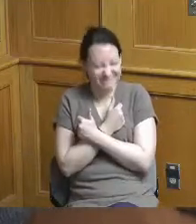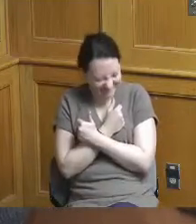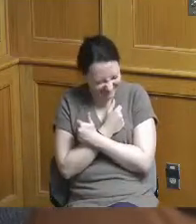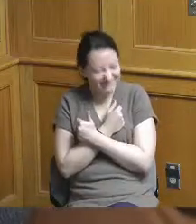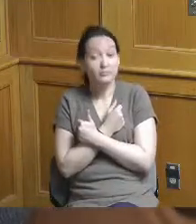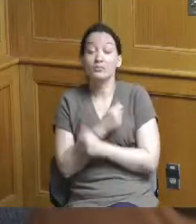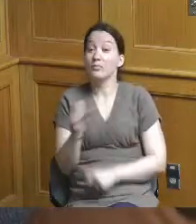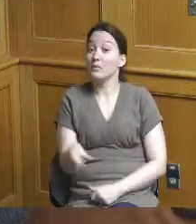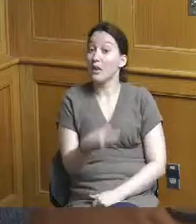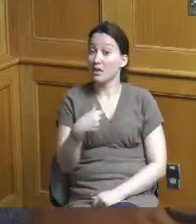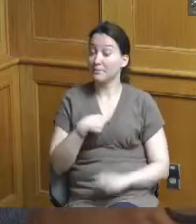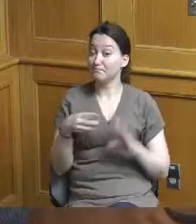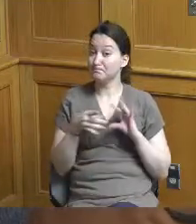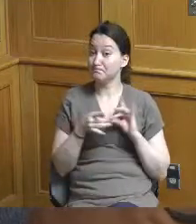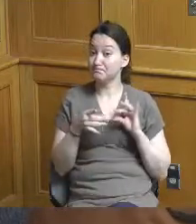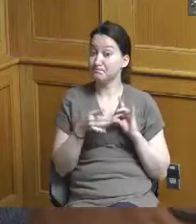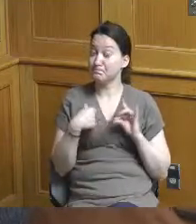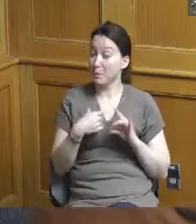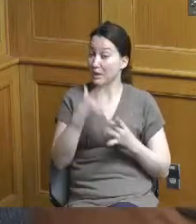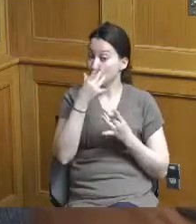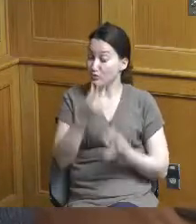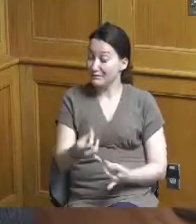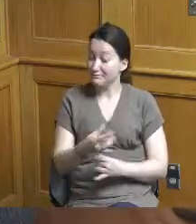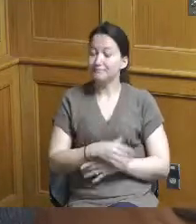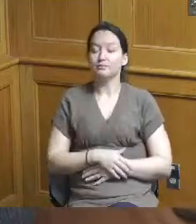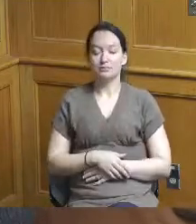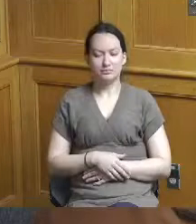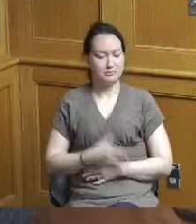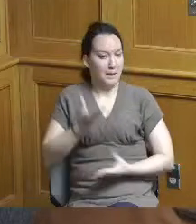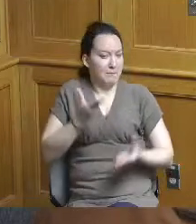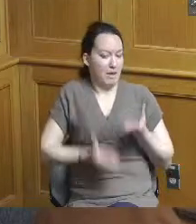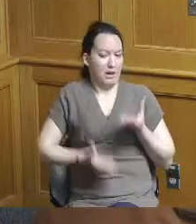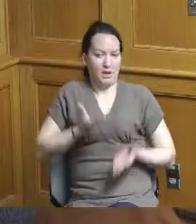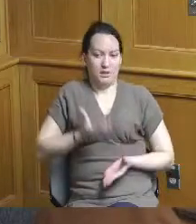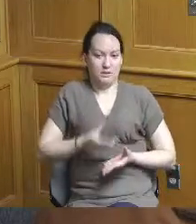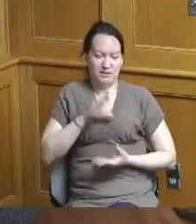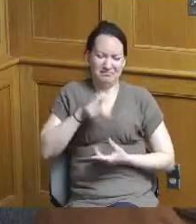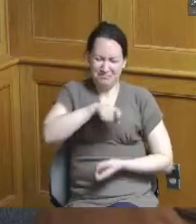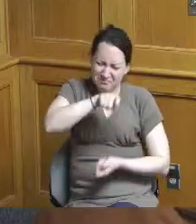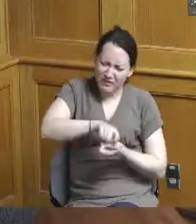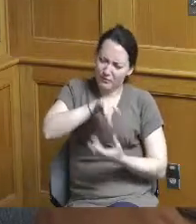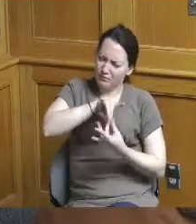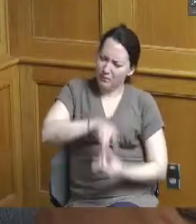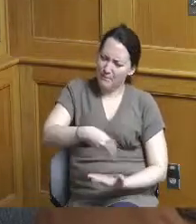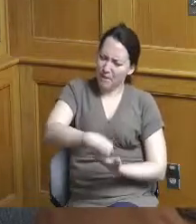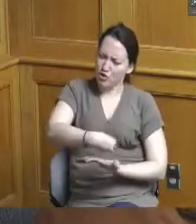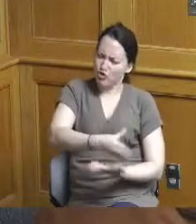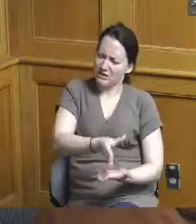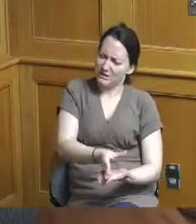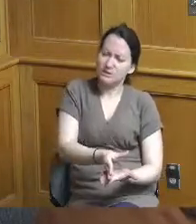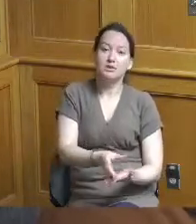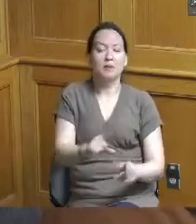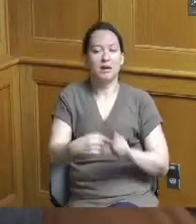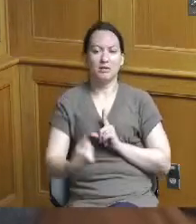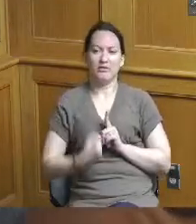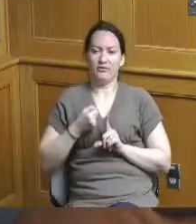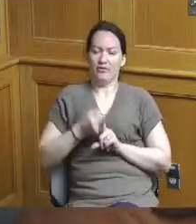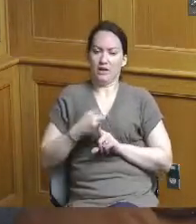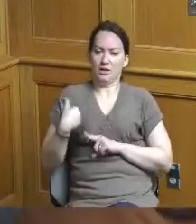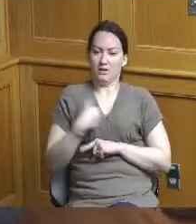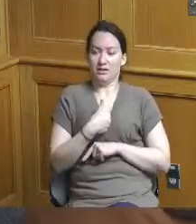like I said I'm very interested in it may not be a budget but it does affect us this cancer caucus